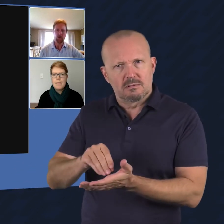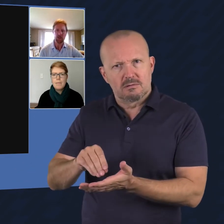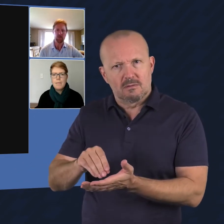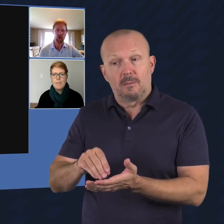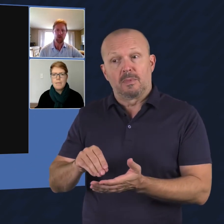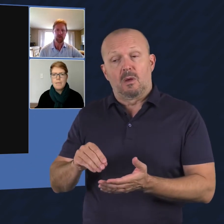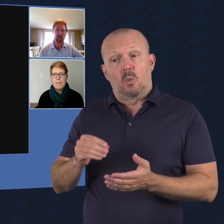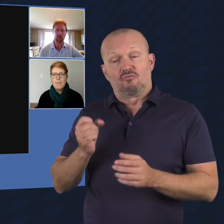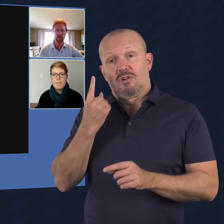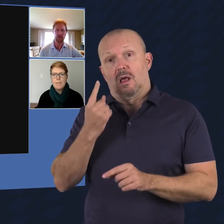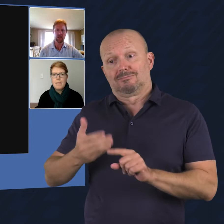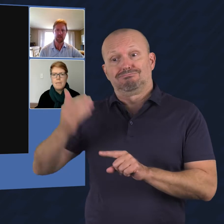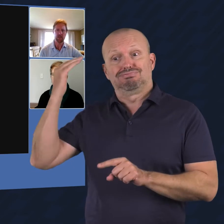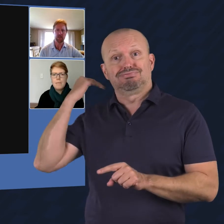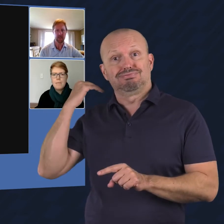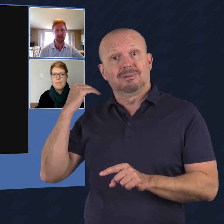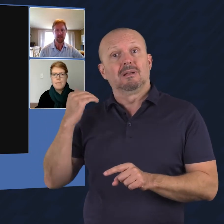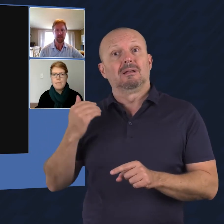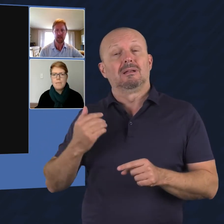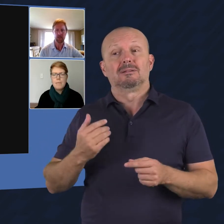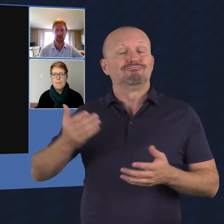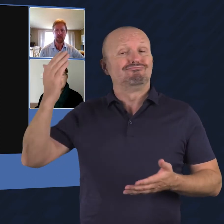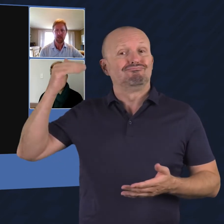once involved physical media such as magnetic tape,